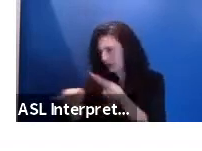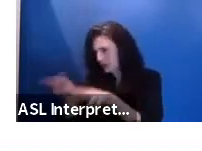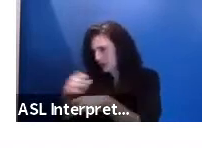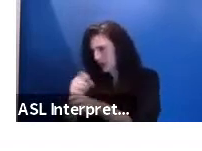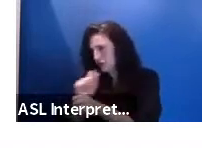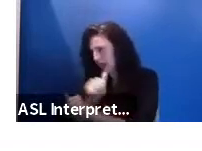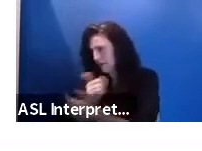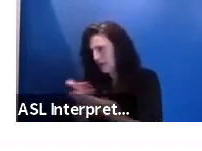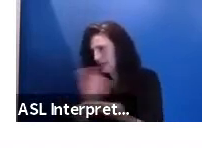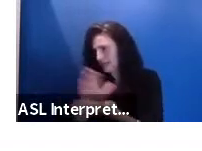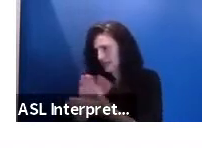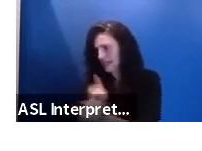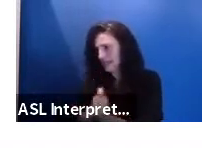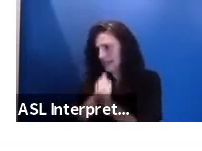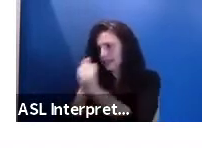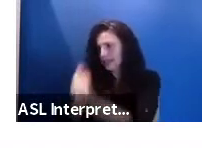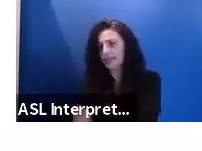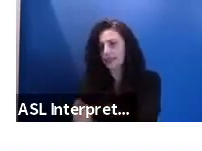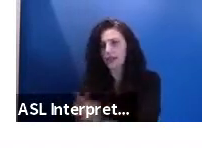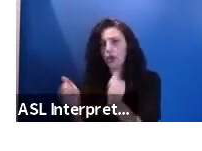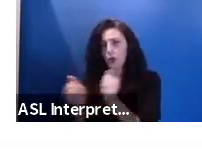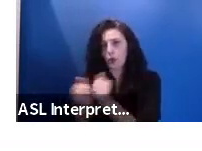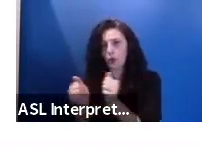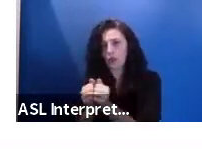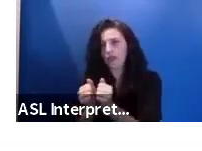are consistent with the items themselves remaining functional for their safety purpose.